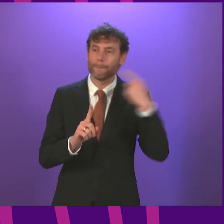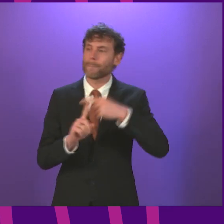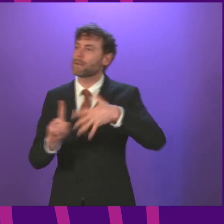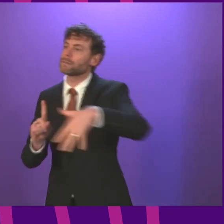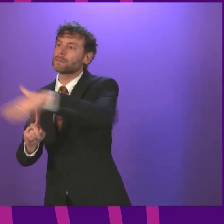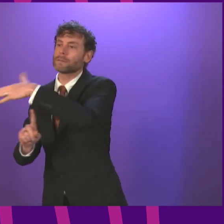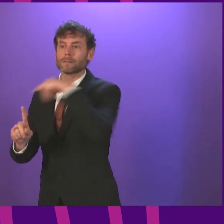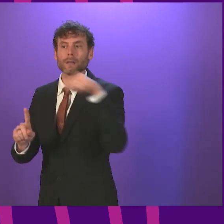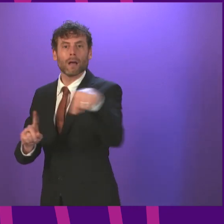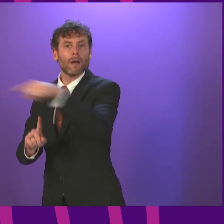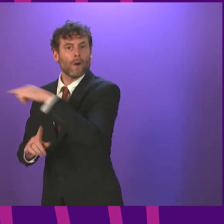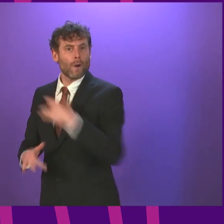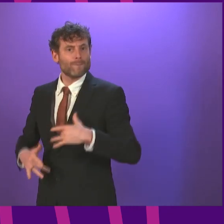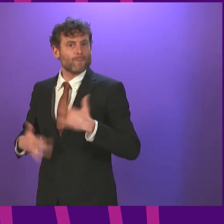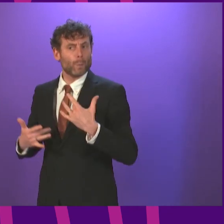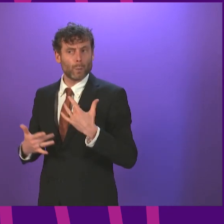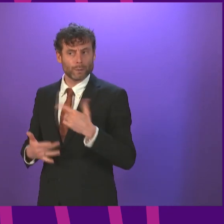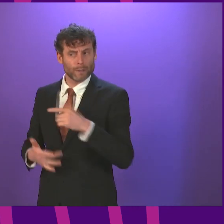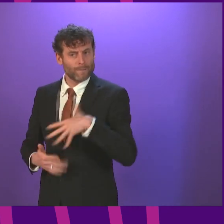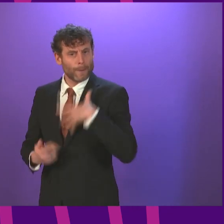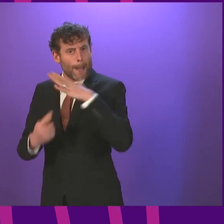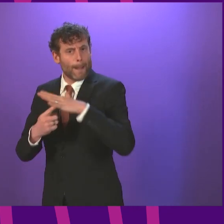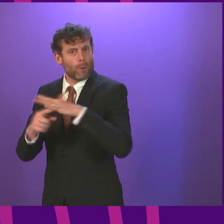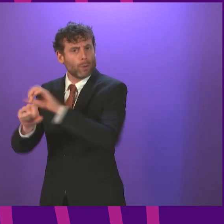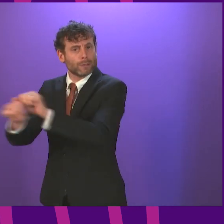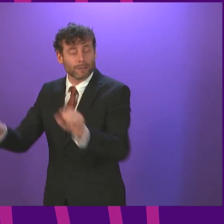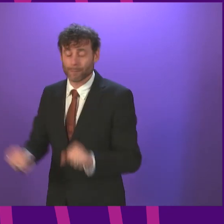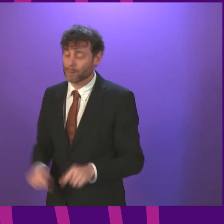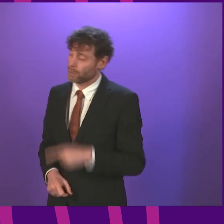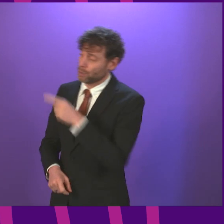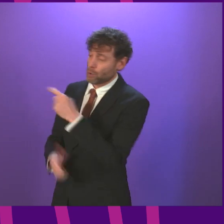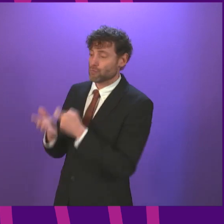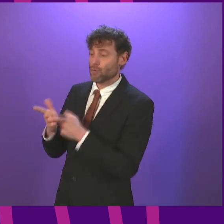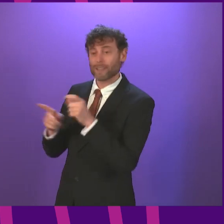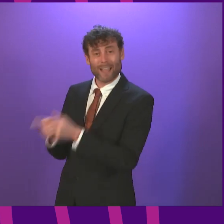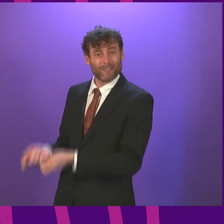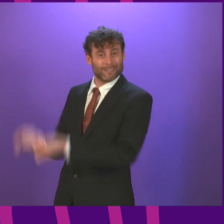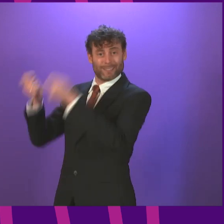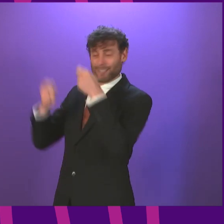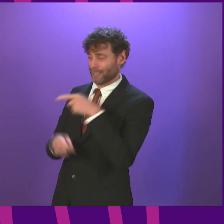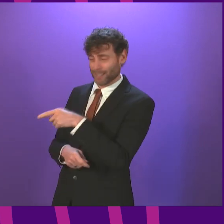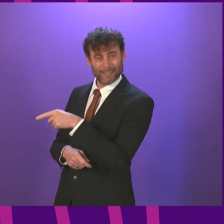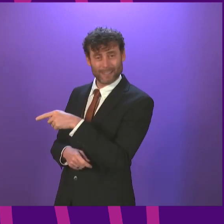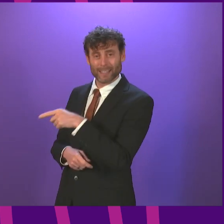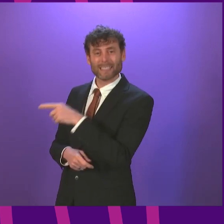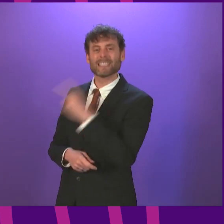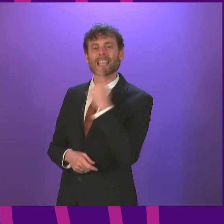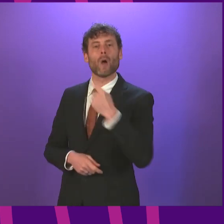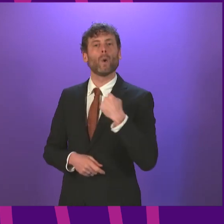Ruth Davidson is just not correct in saying that, until a very late stage, we were “defending